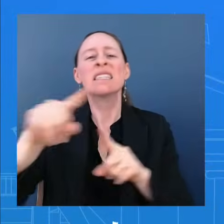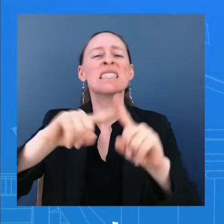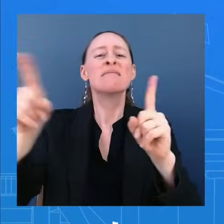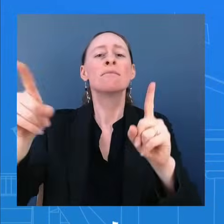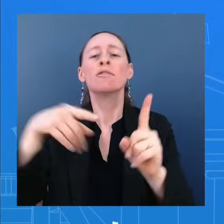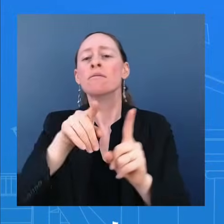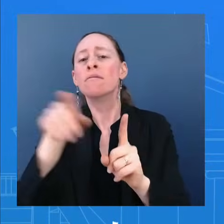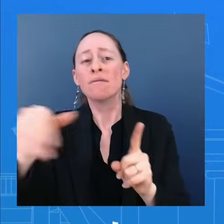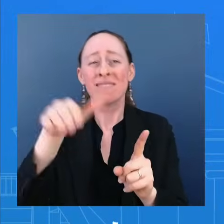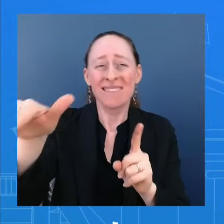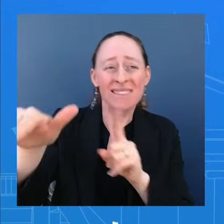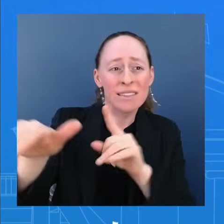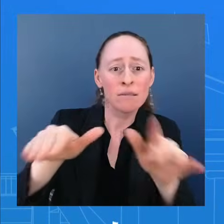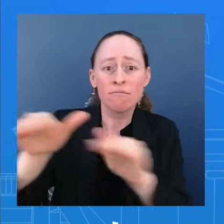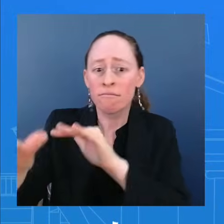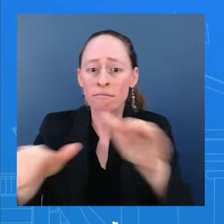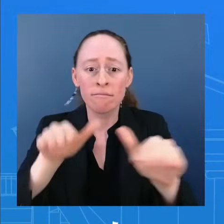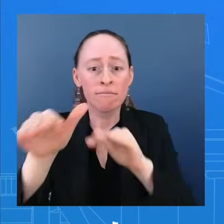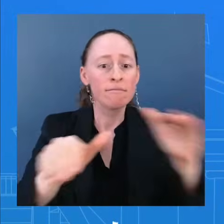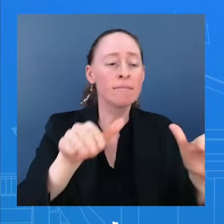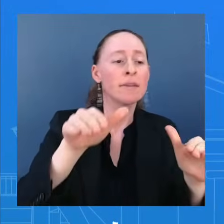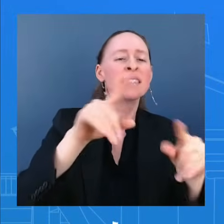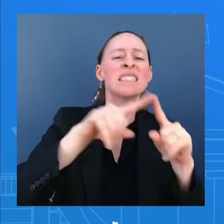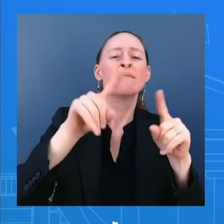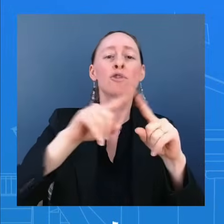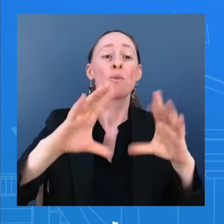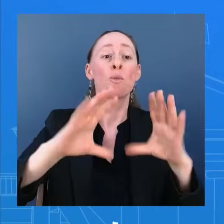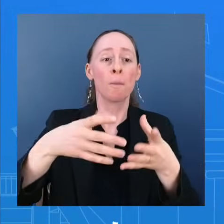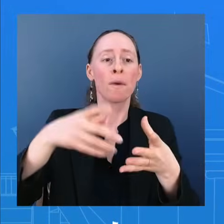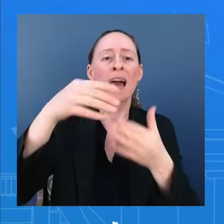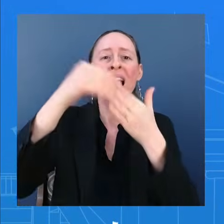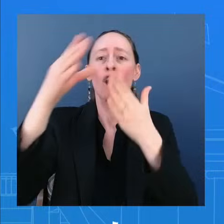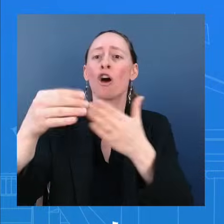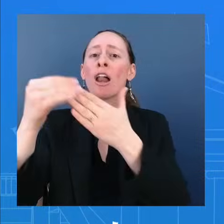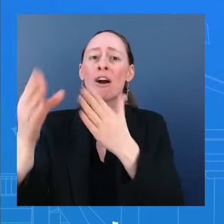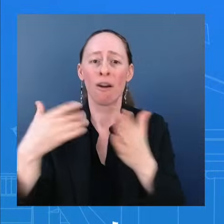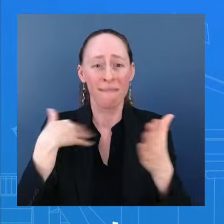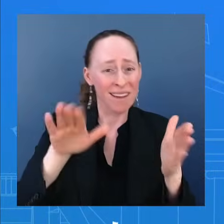And we have various ways of being in touch, some is indirect -- some is indirect.